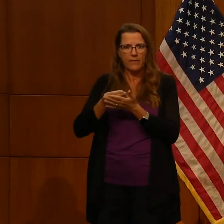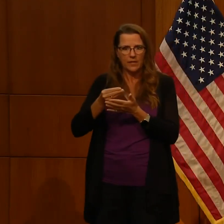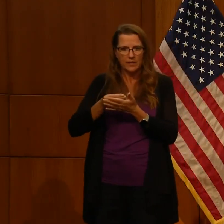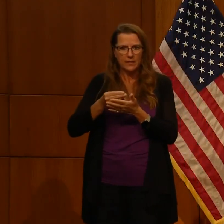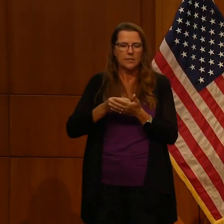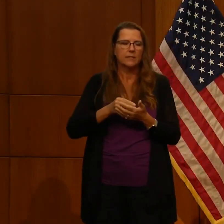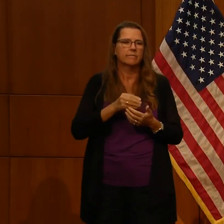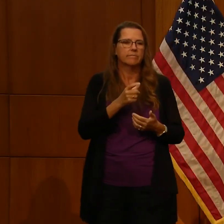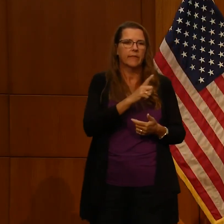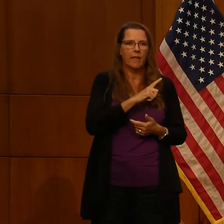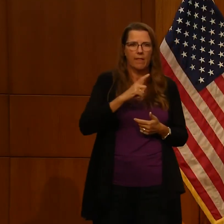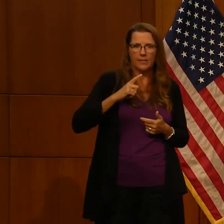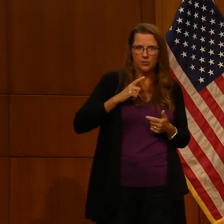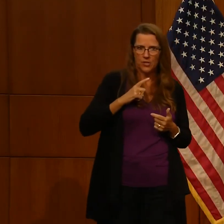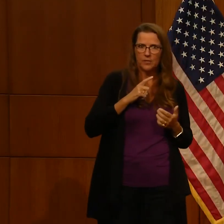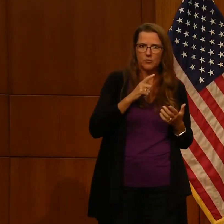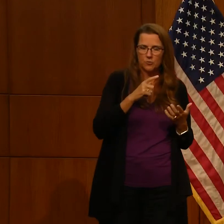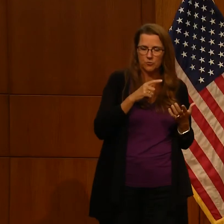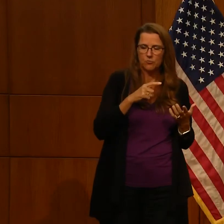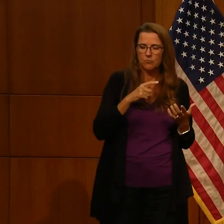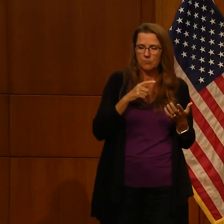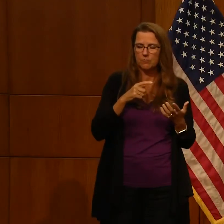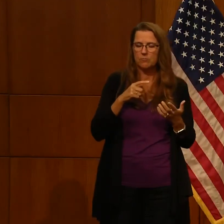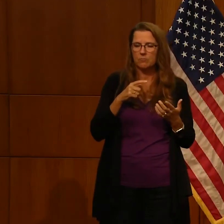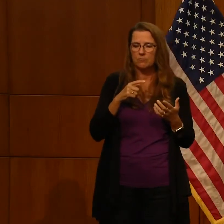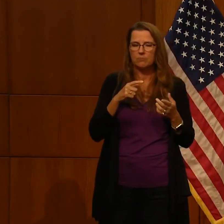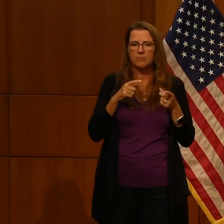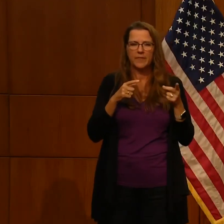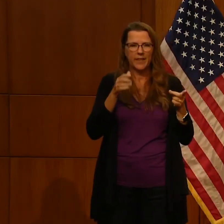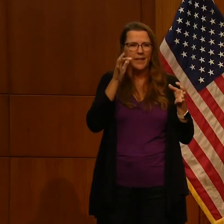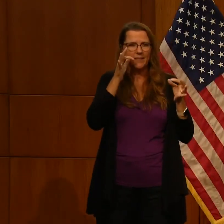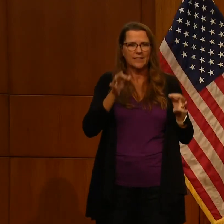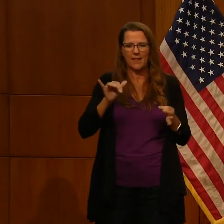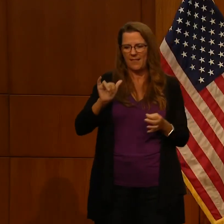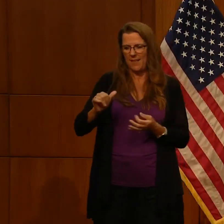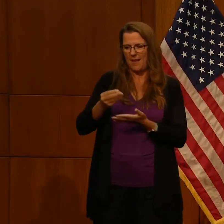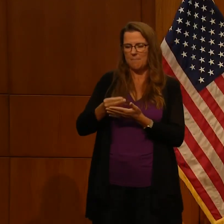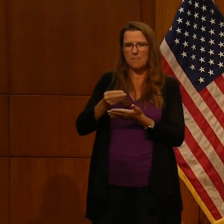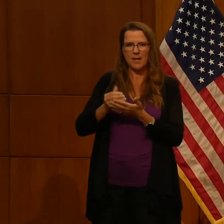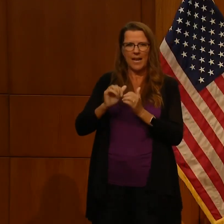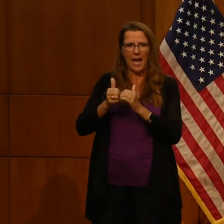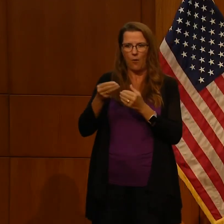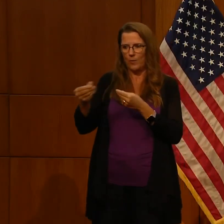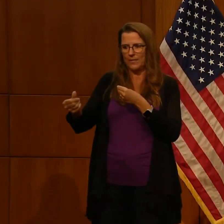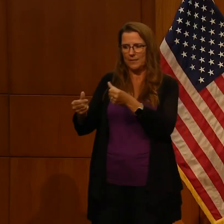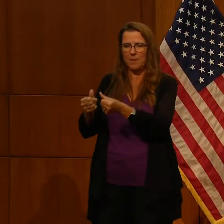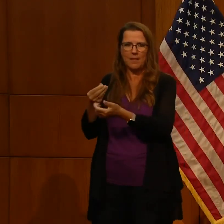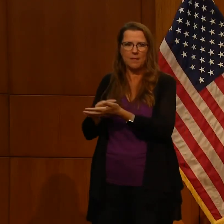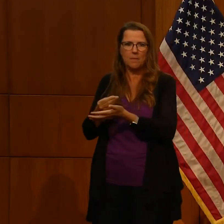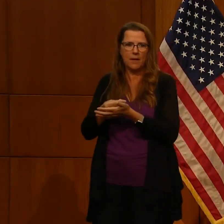KNOW, THERE'S THE ART OF FUNDING. WE'VE TALKED A LOT ABOUT THAT, UH, THE